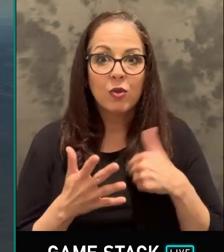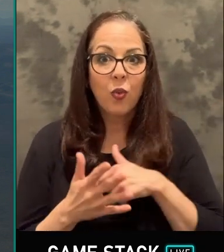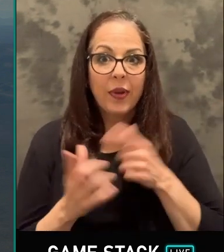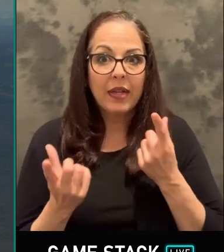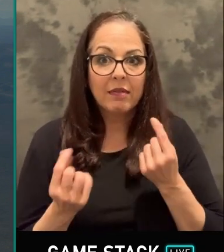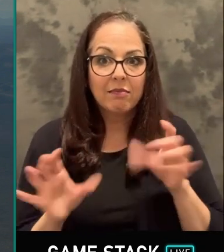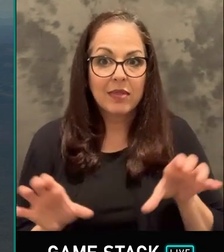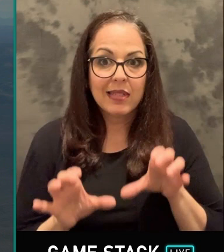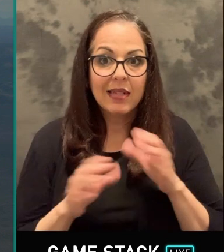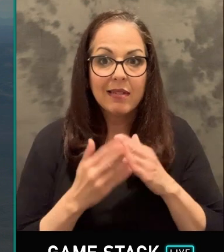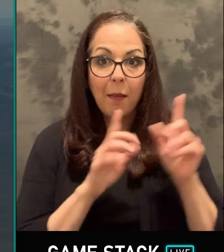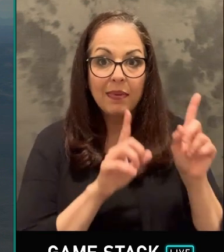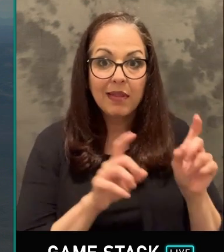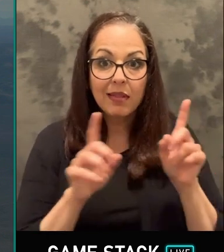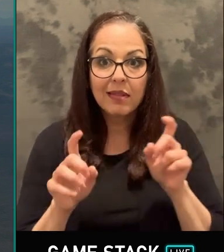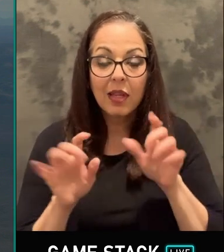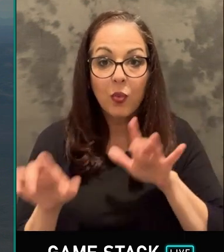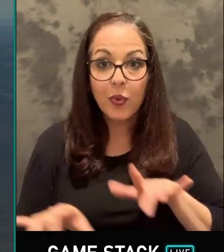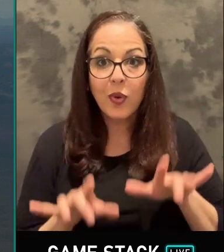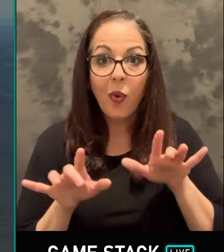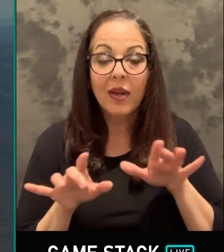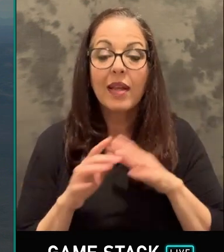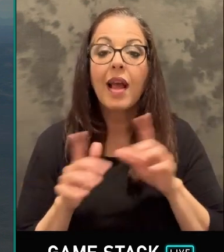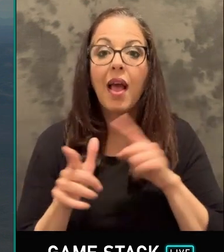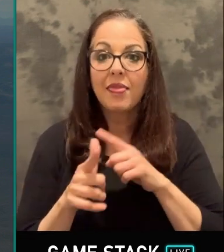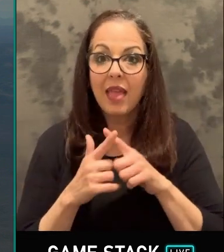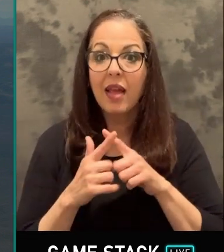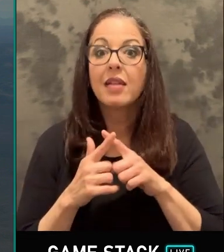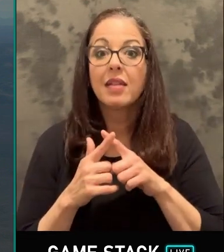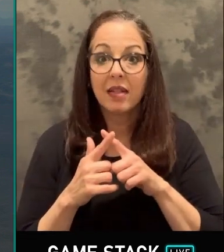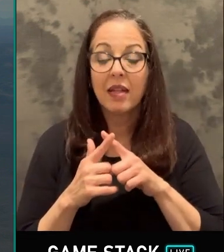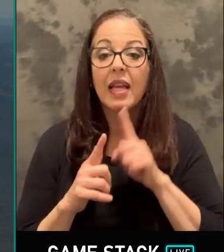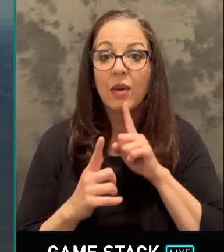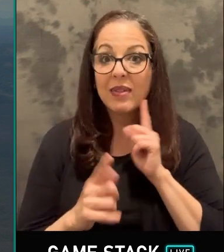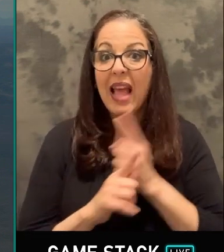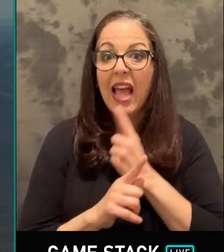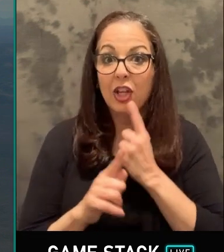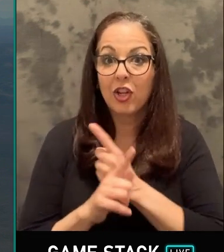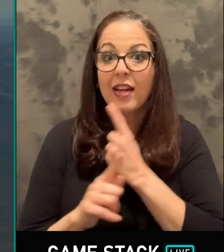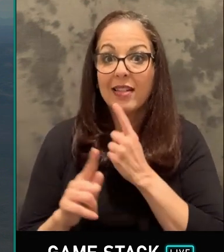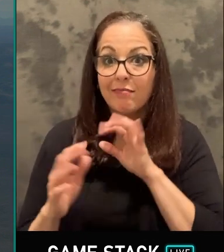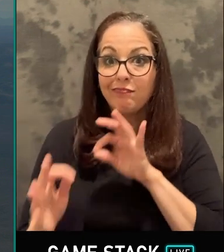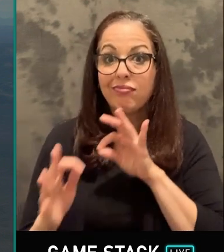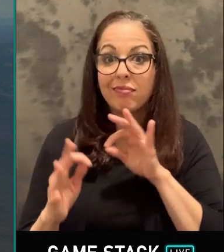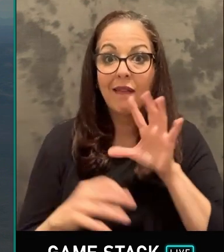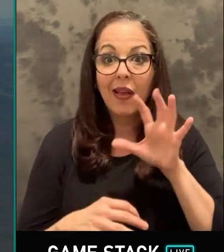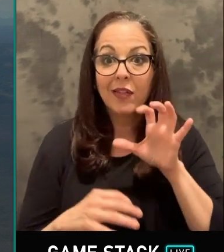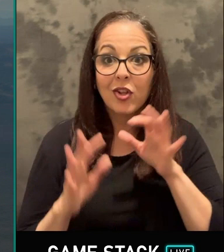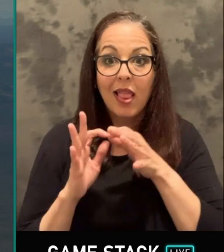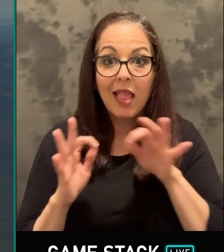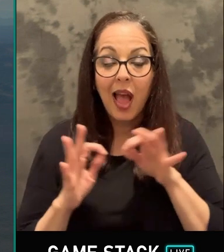our own recordings and the results were very accurate. Averaging with only like 500 lines of video samples, as